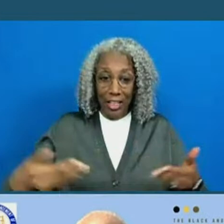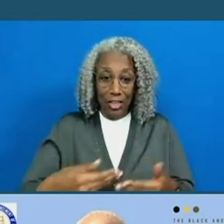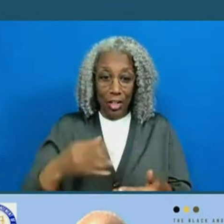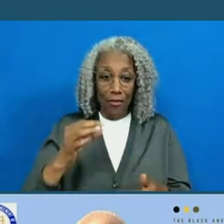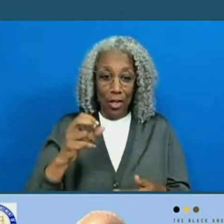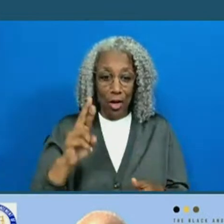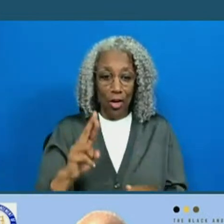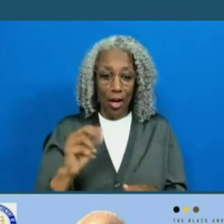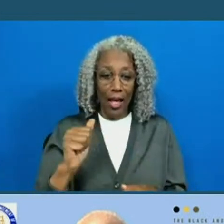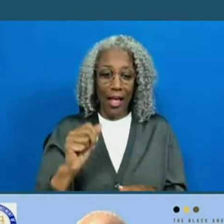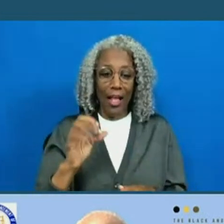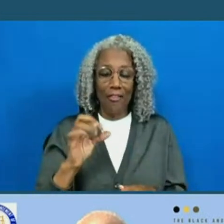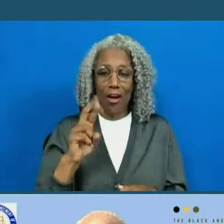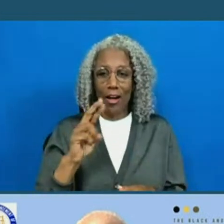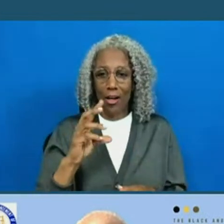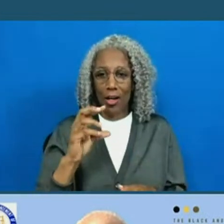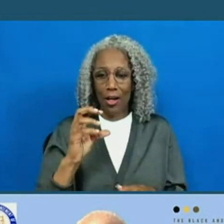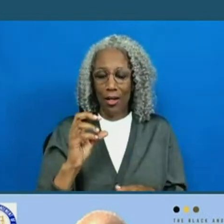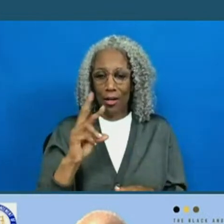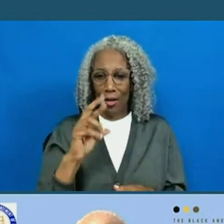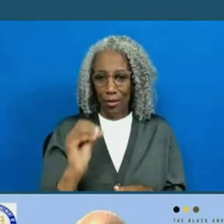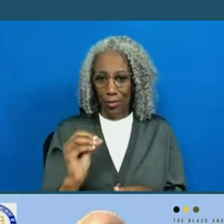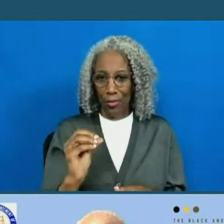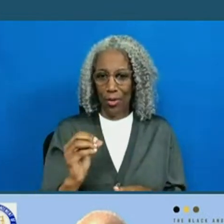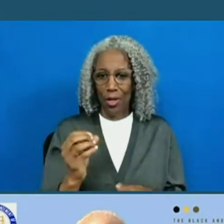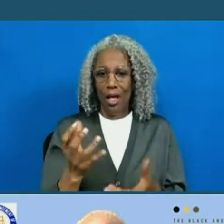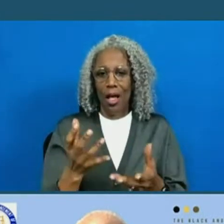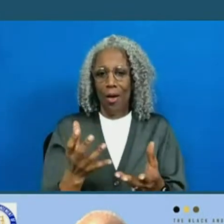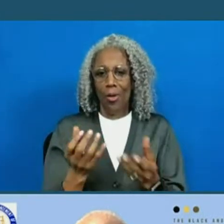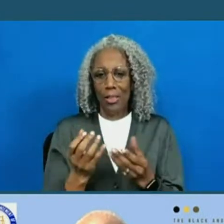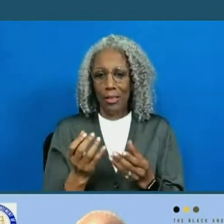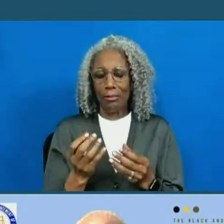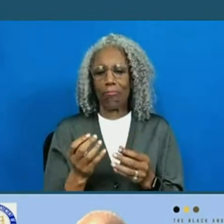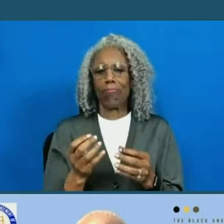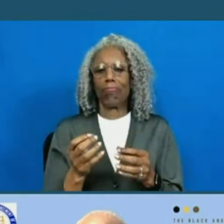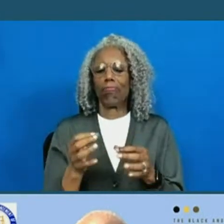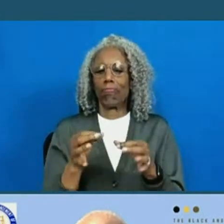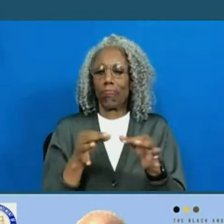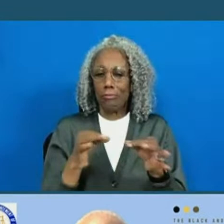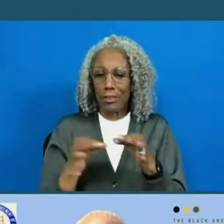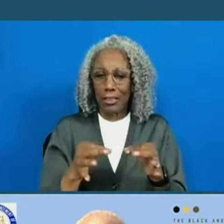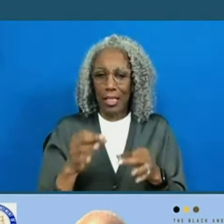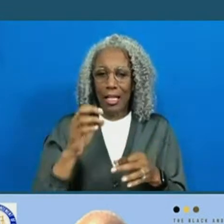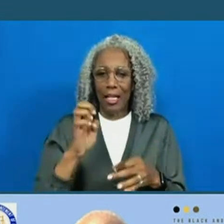have you waiting, So I'm just gonna before I introduce floor. Alfredo Who's gonna ask the